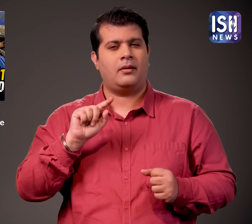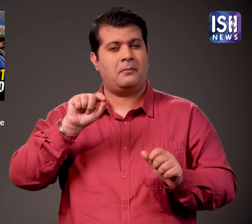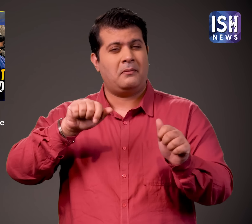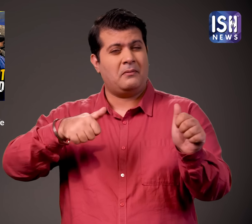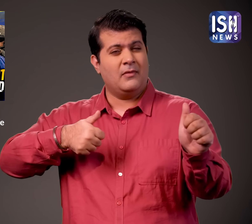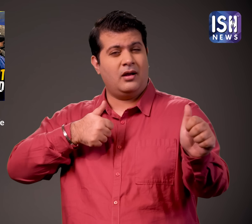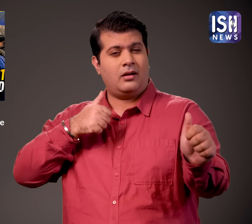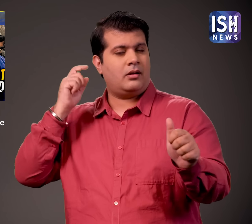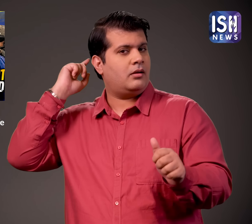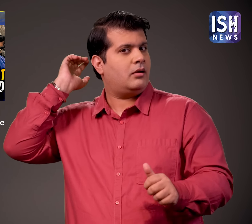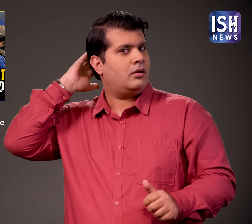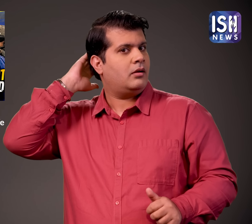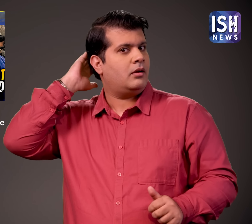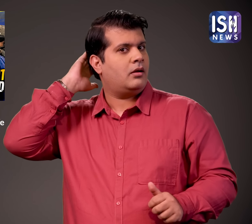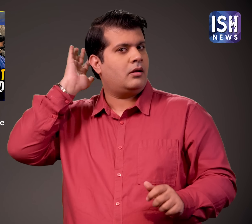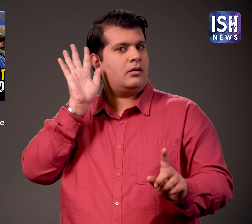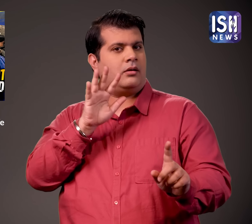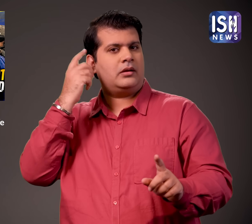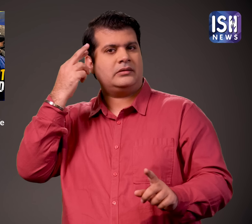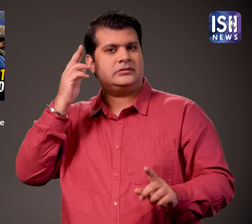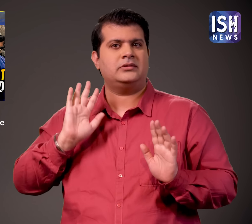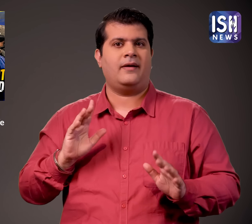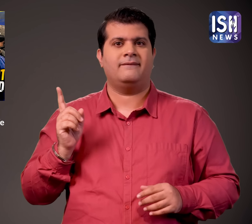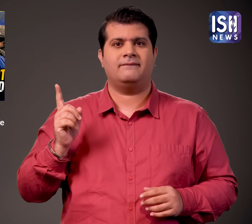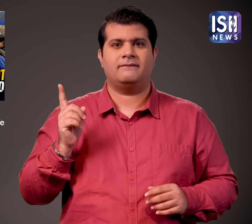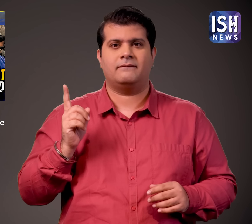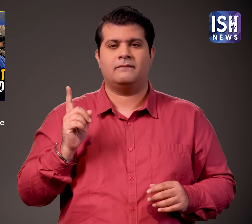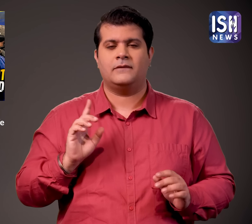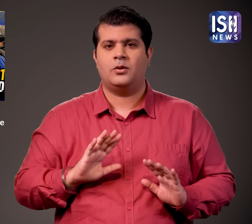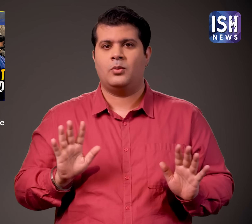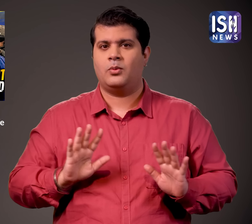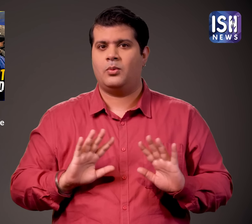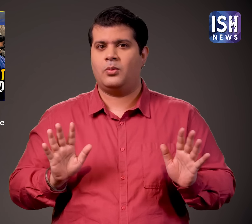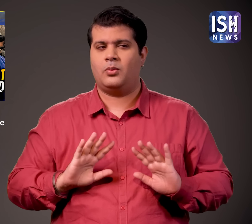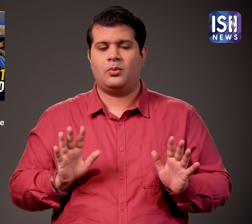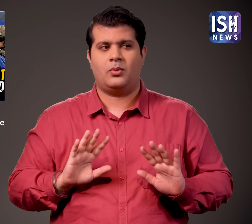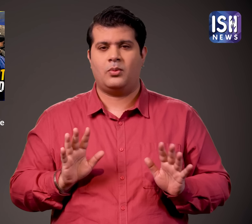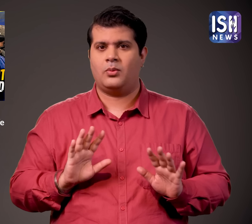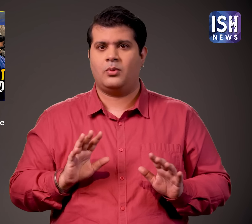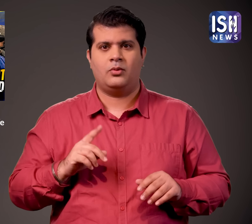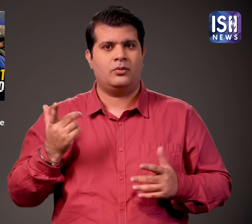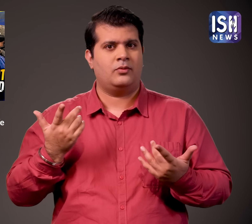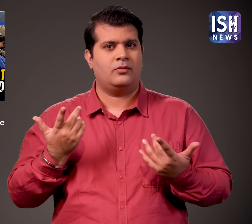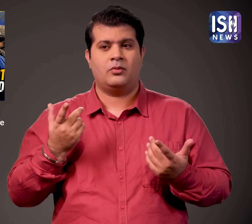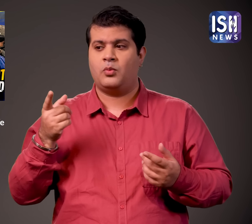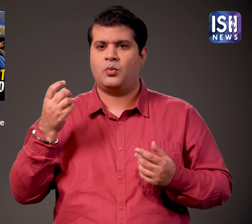With this motive in mind, Trump ordered an attack on Venezuela. Shocking!